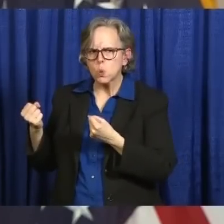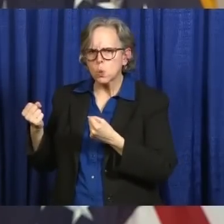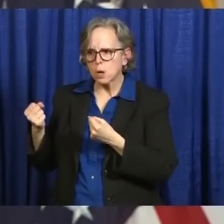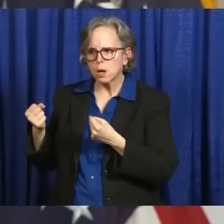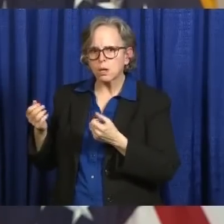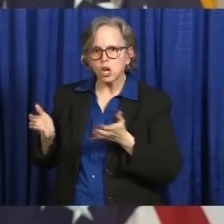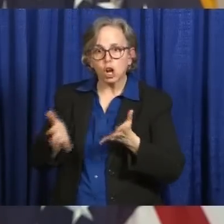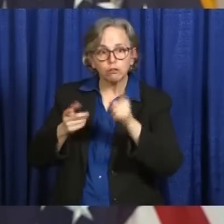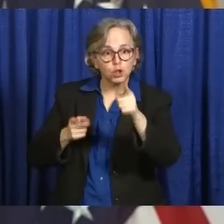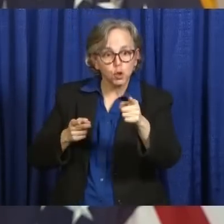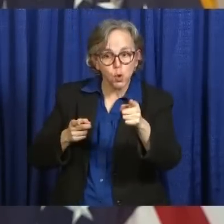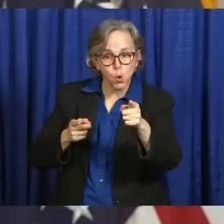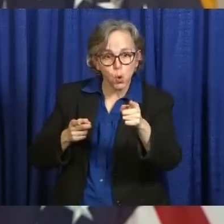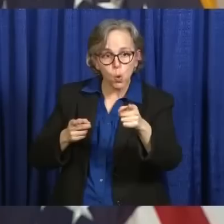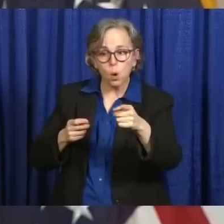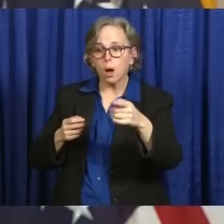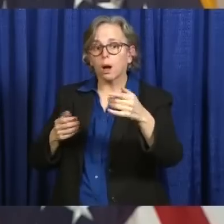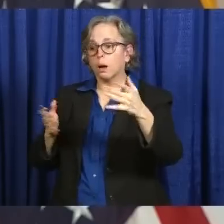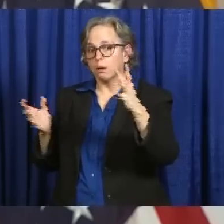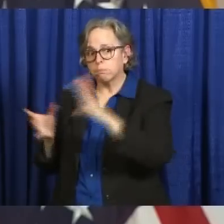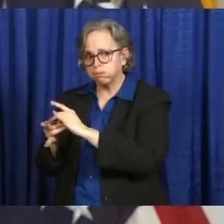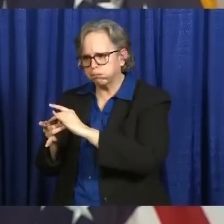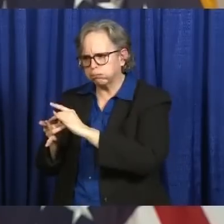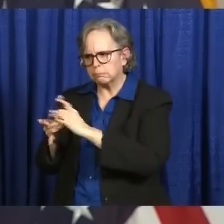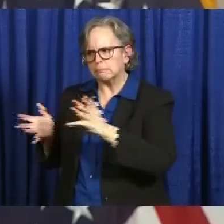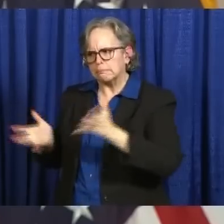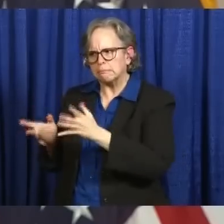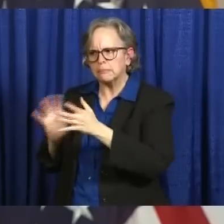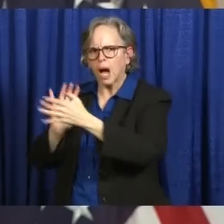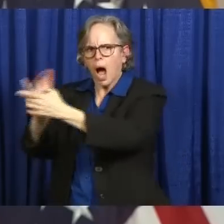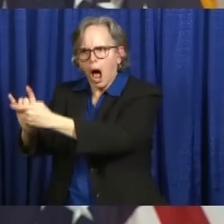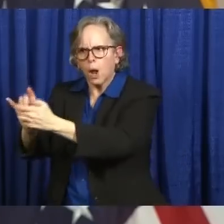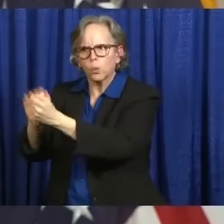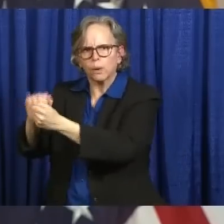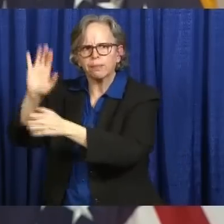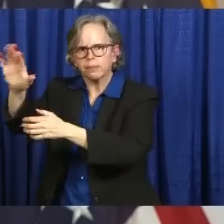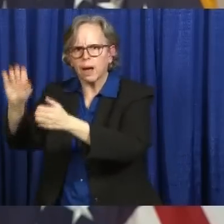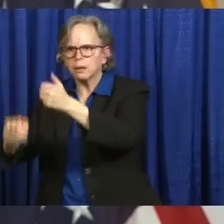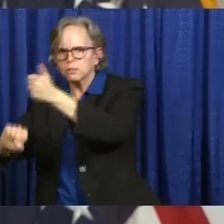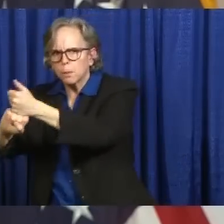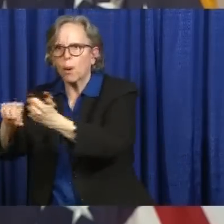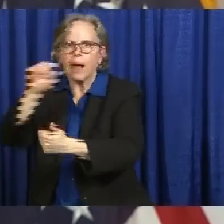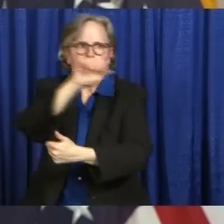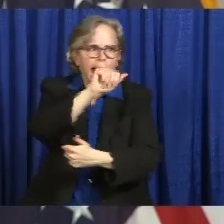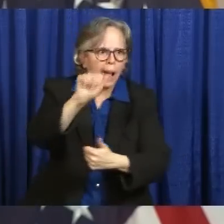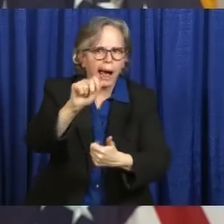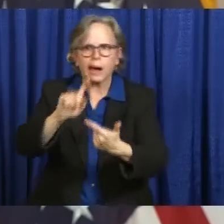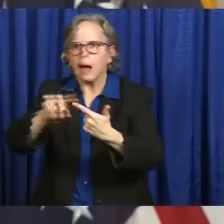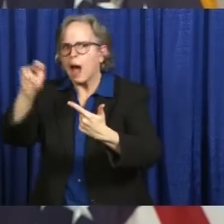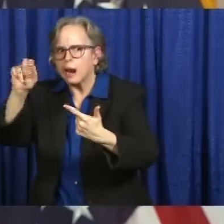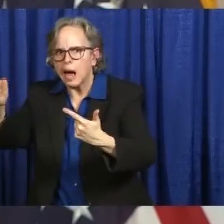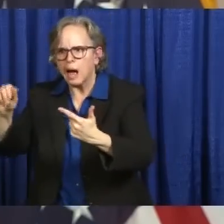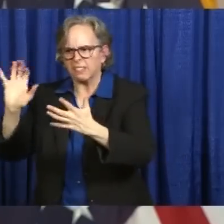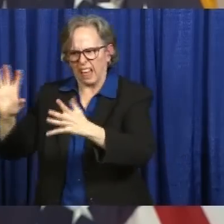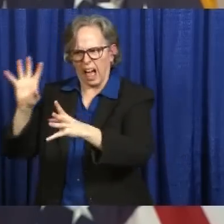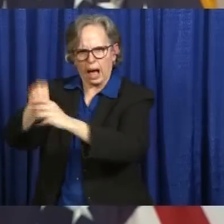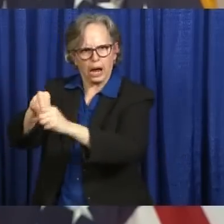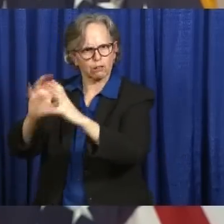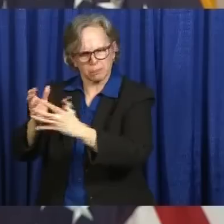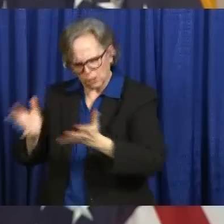IF YOU HAVE A FAMILY MEMBER THAT IS LIVING WITH OR RECOVERING FROM ALCOHOLISM OR ADDICTION, I URGE YOU TO REACH